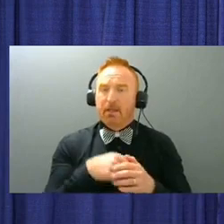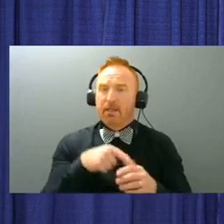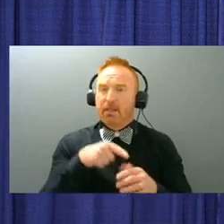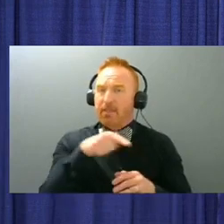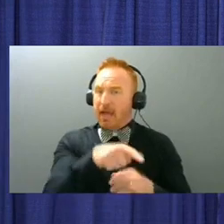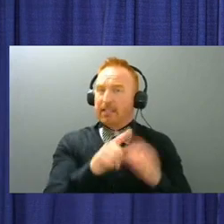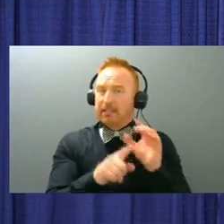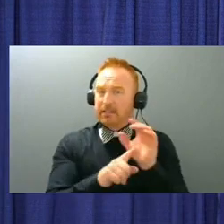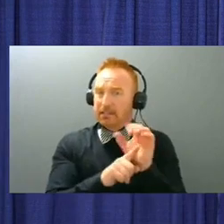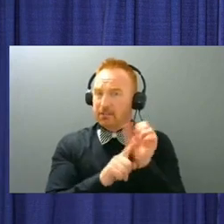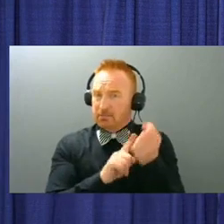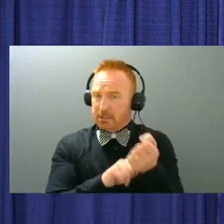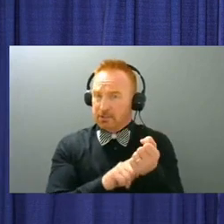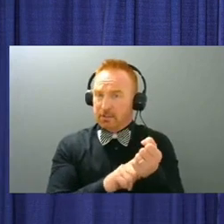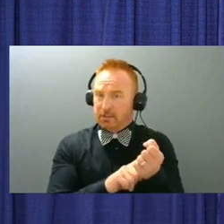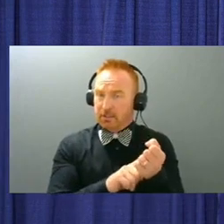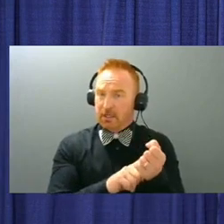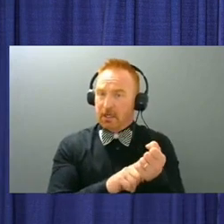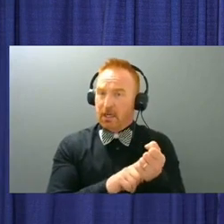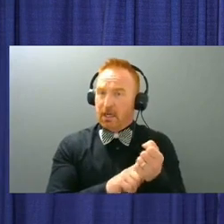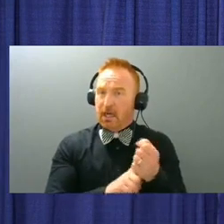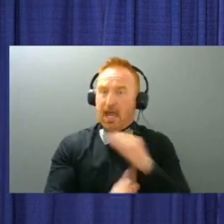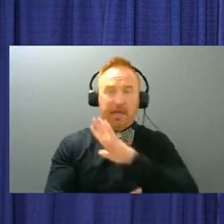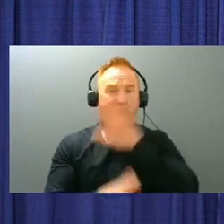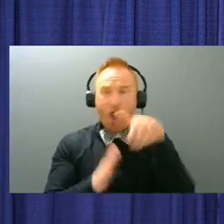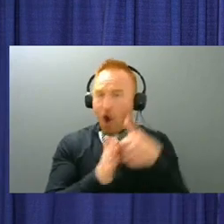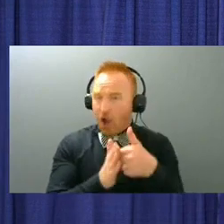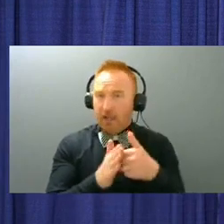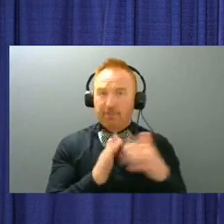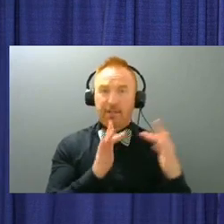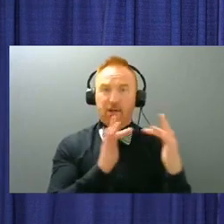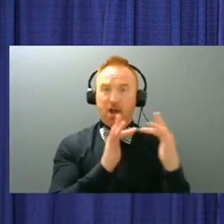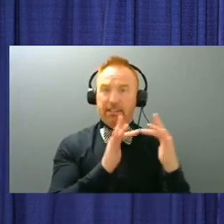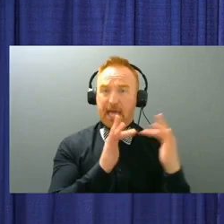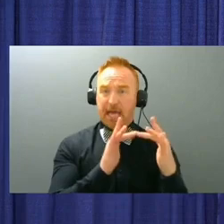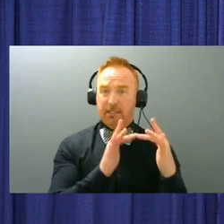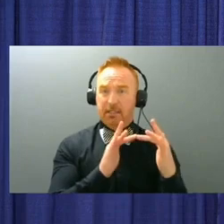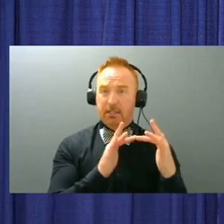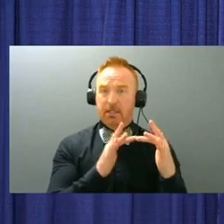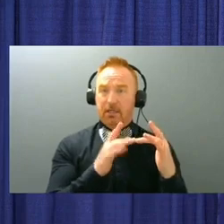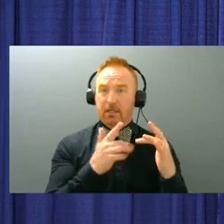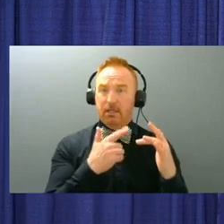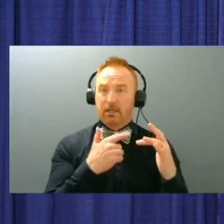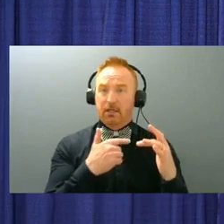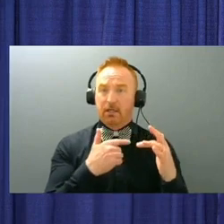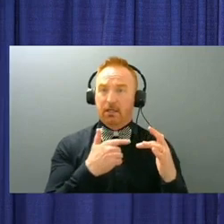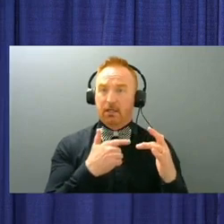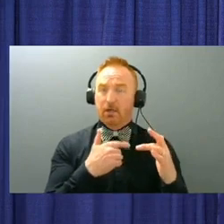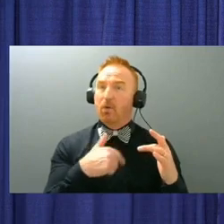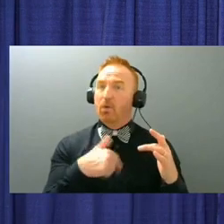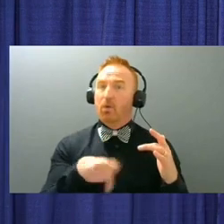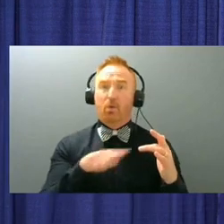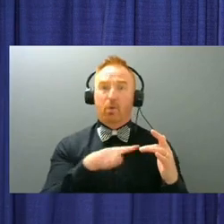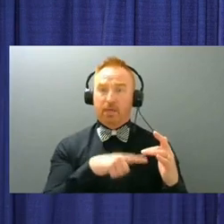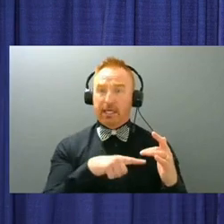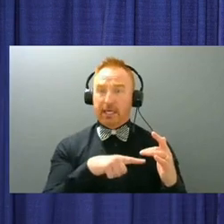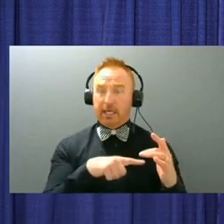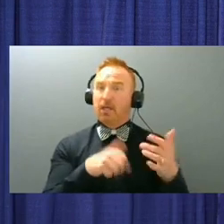case, and all of the contacts observed really good compliance